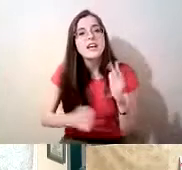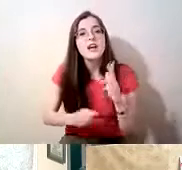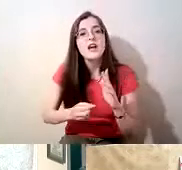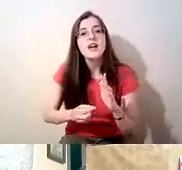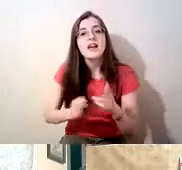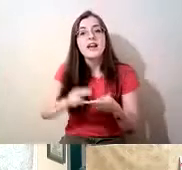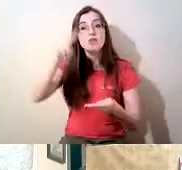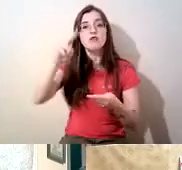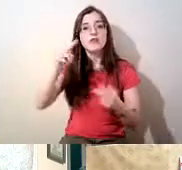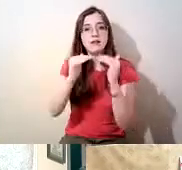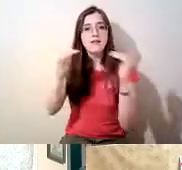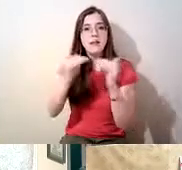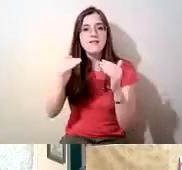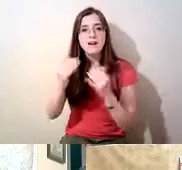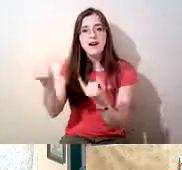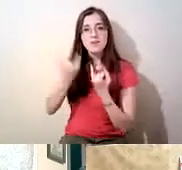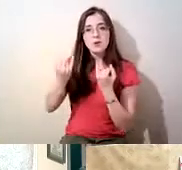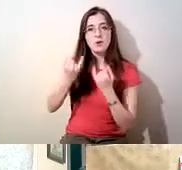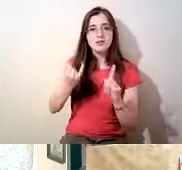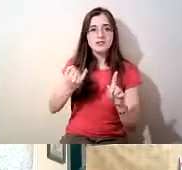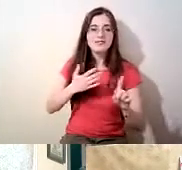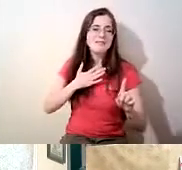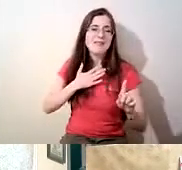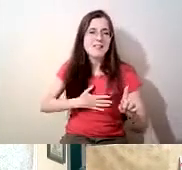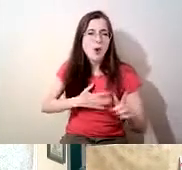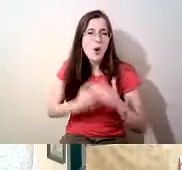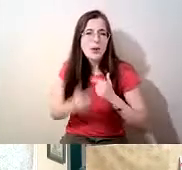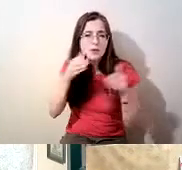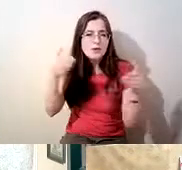i don't want to be kind of just talking about the challenges because personally